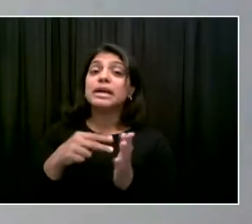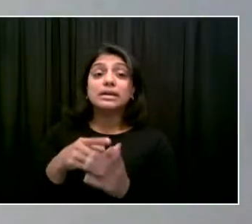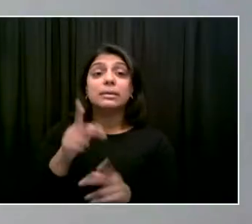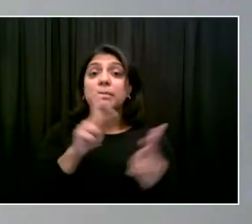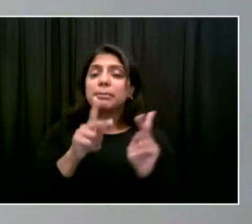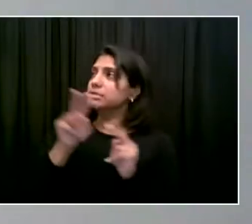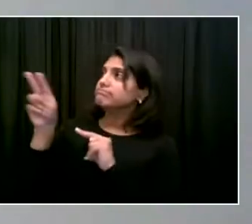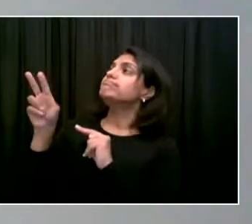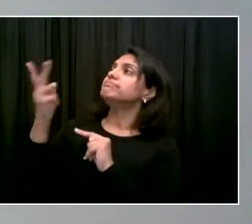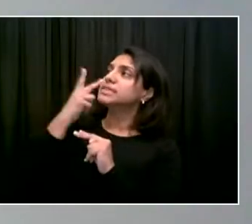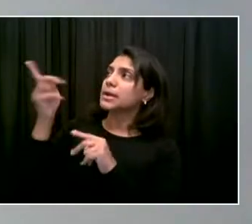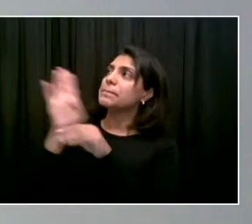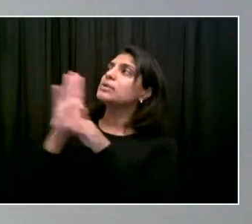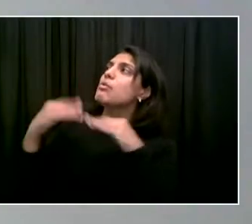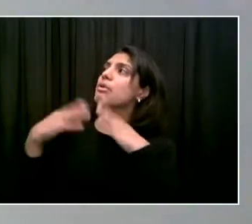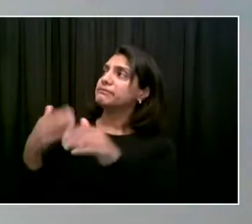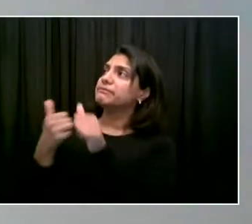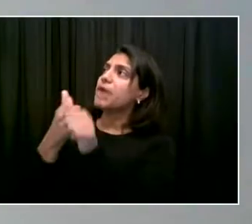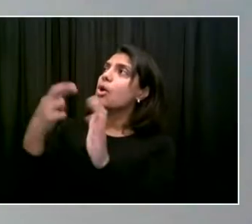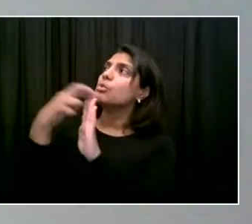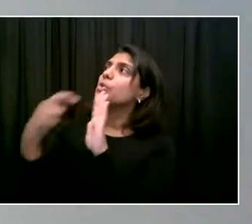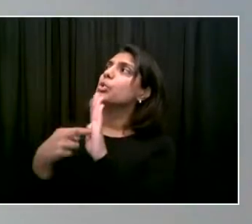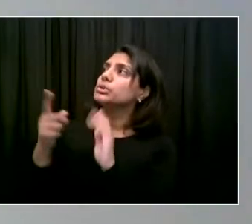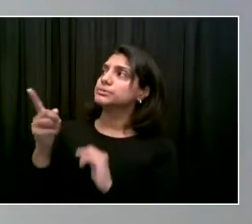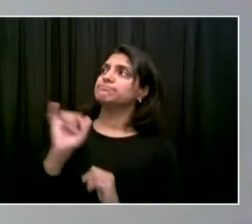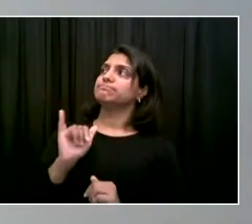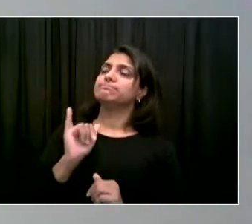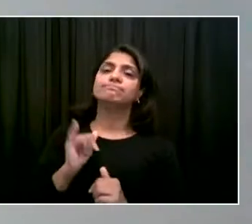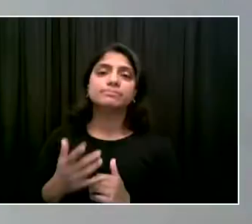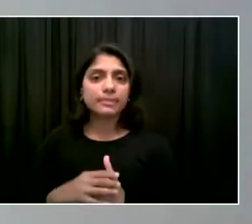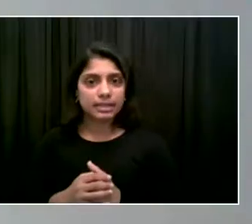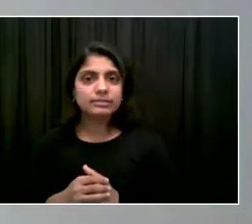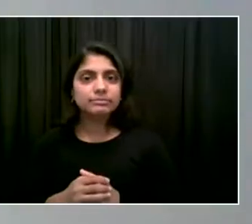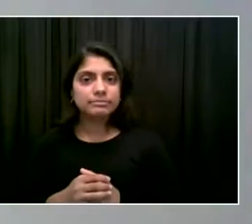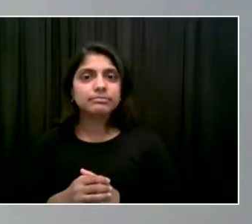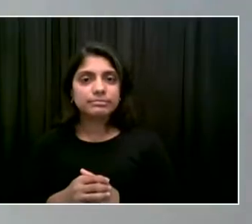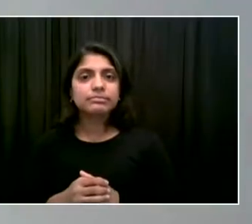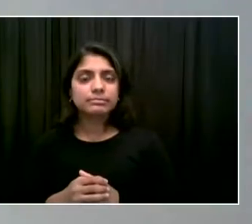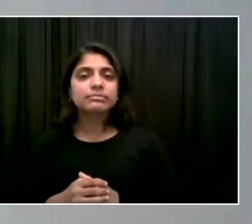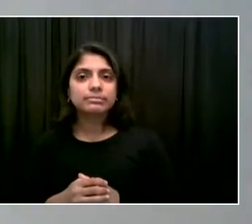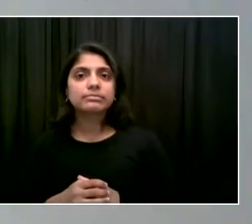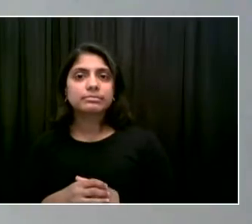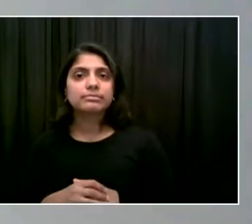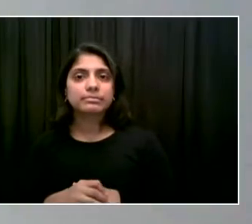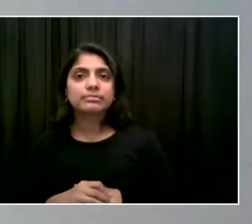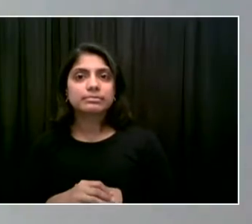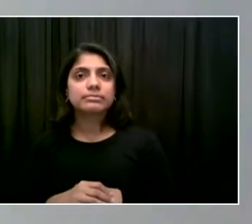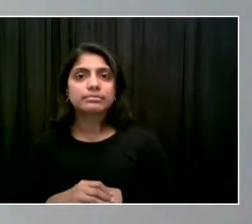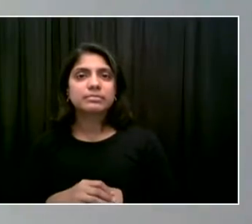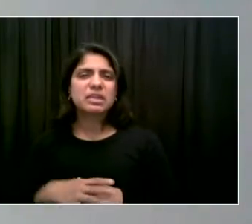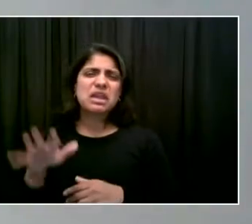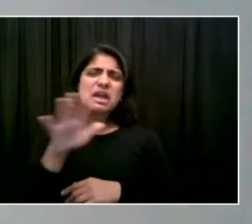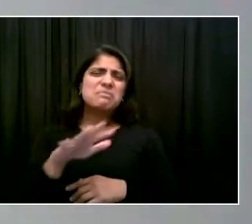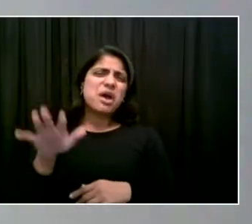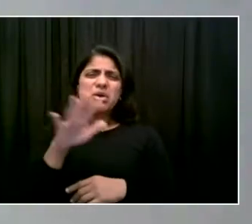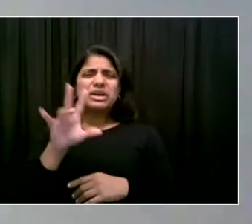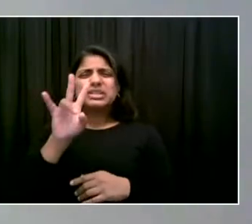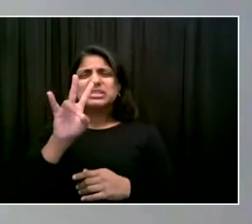THEIR EMPLOYEES